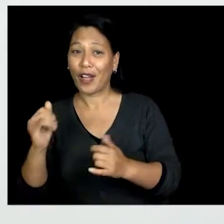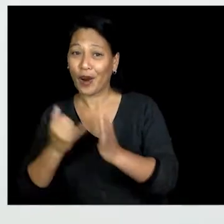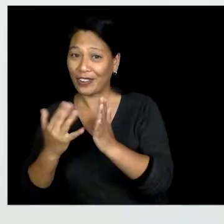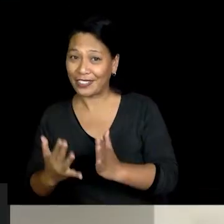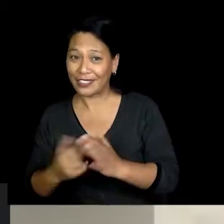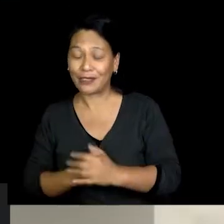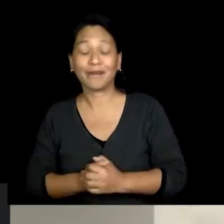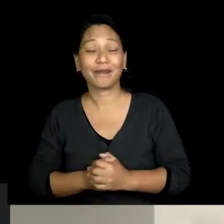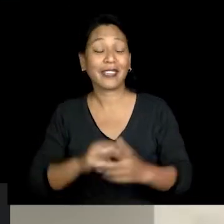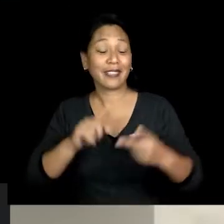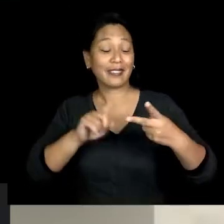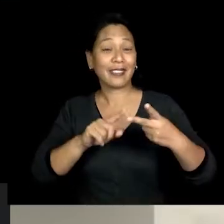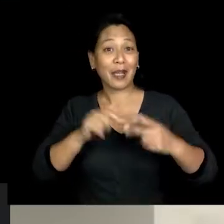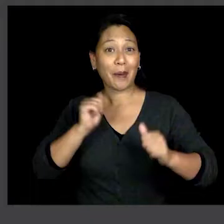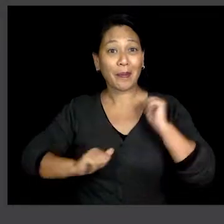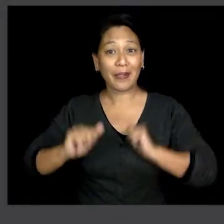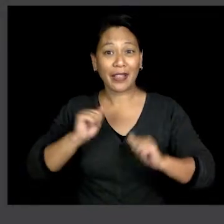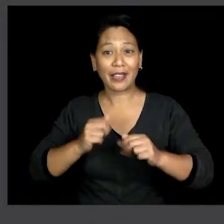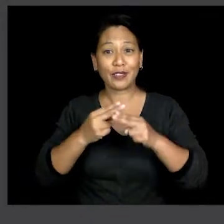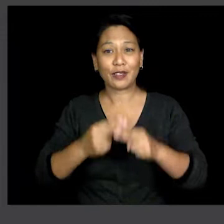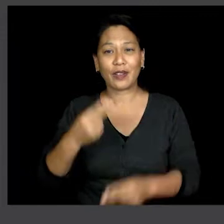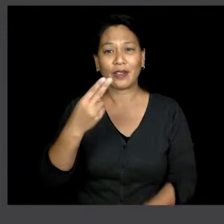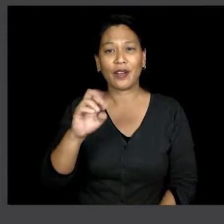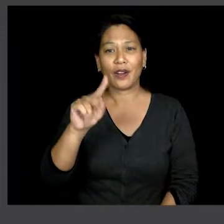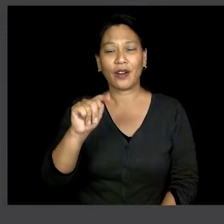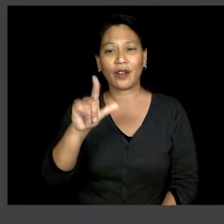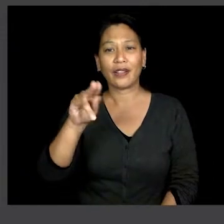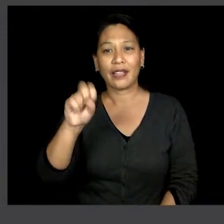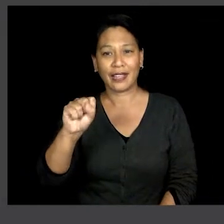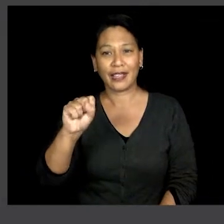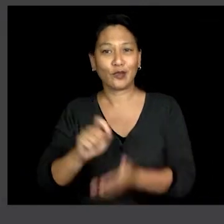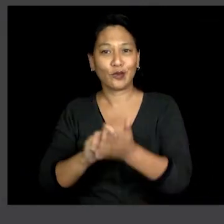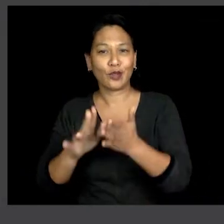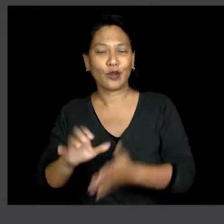The second play in the TACTICS Mainstage Series is "Heartlines" by Sarah Waisvisz, which will run